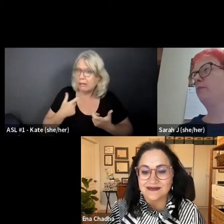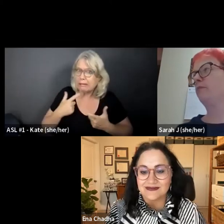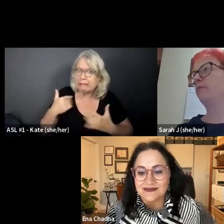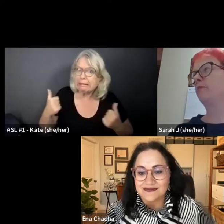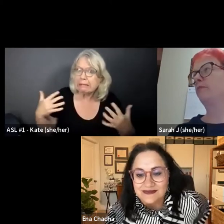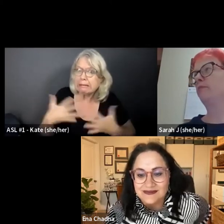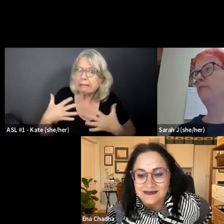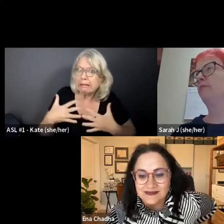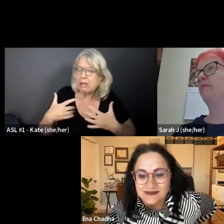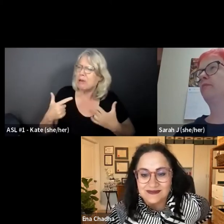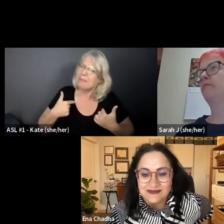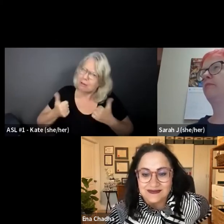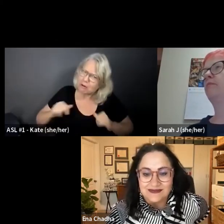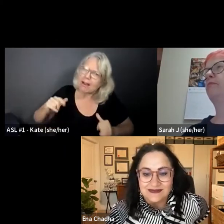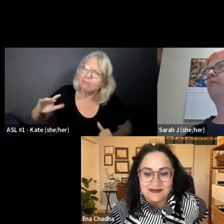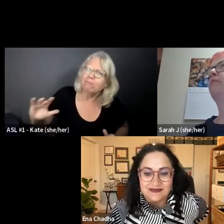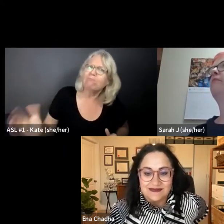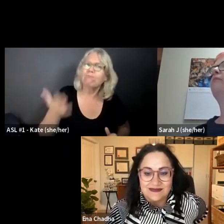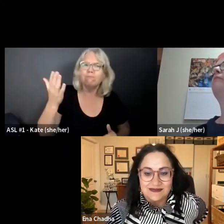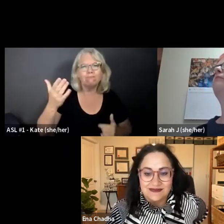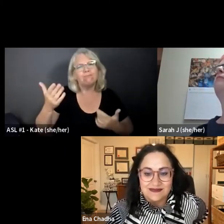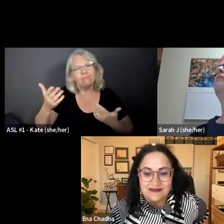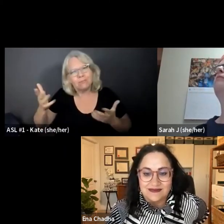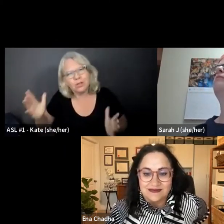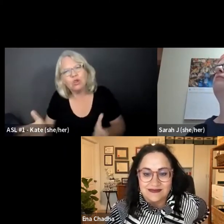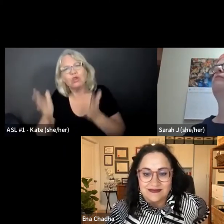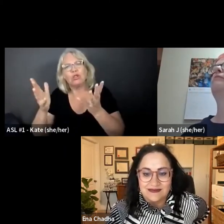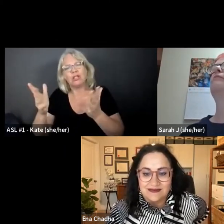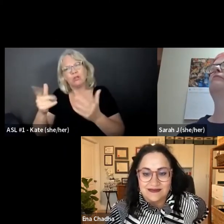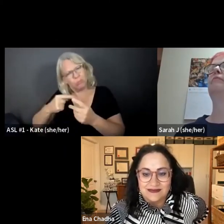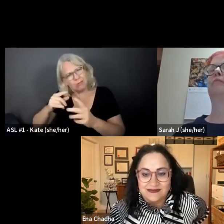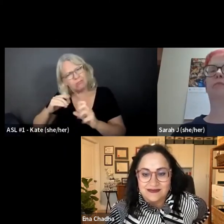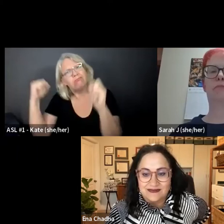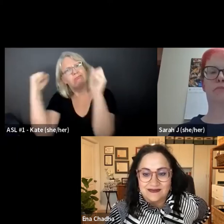TO TRY TO GET THEM OUT OF THEIR COMFORT ZONE.